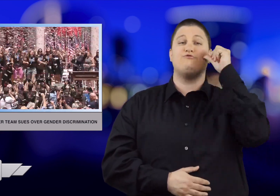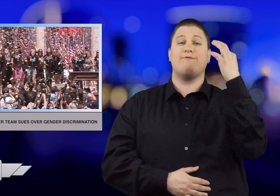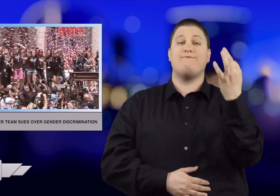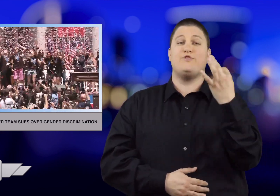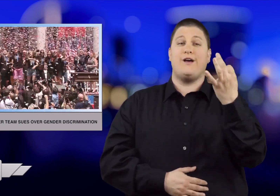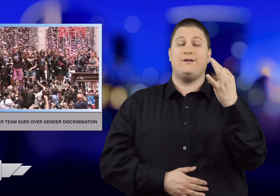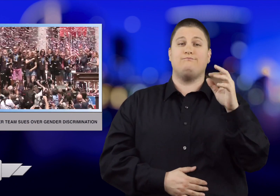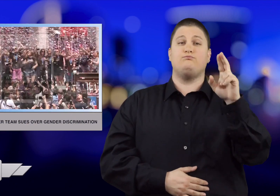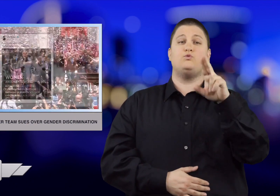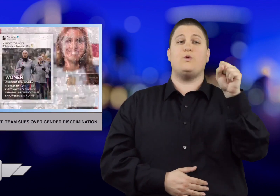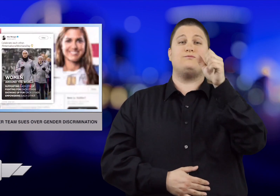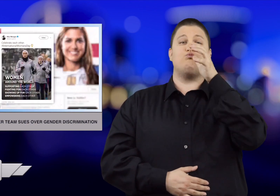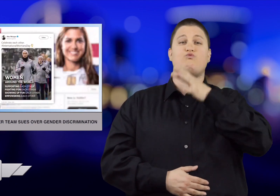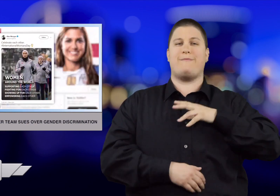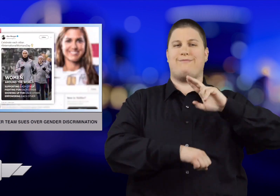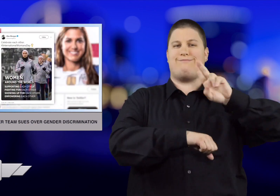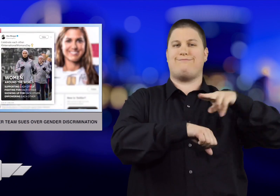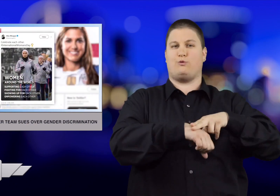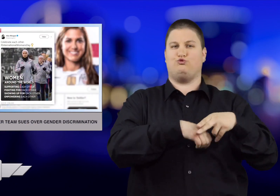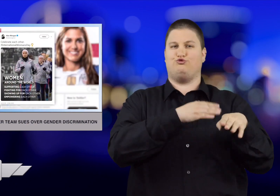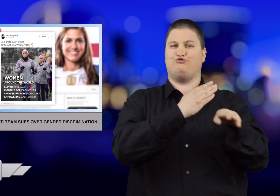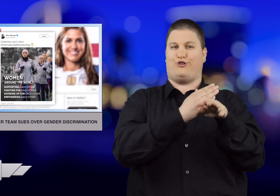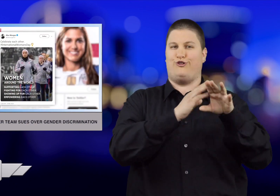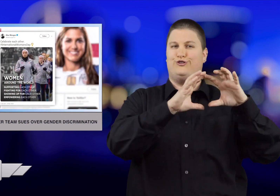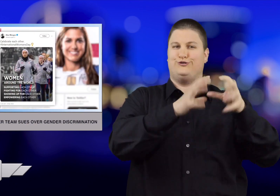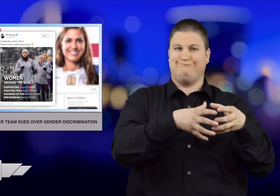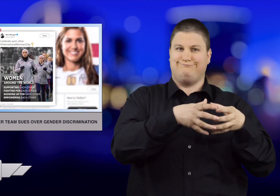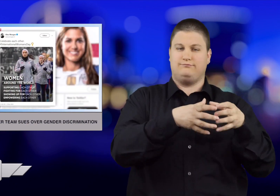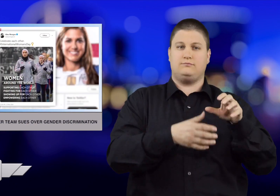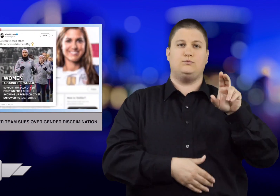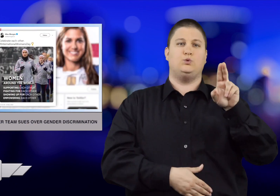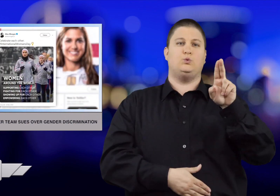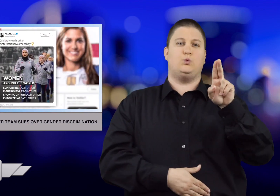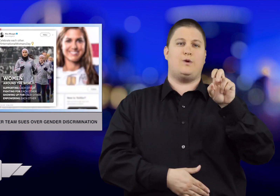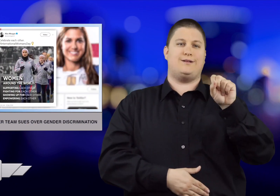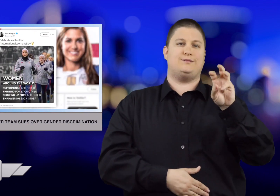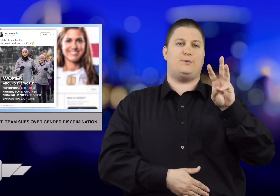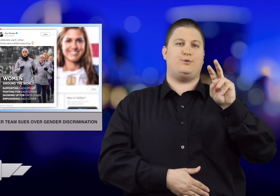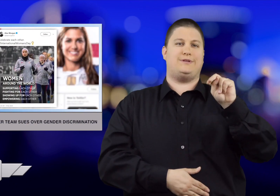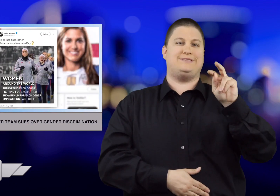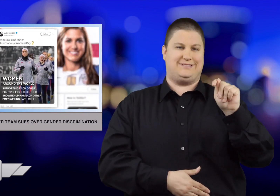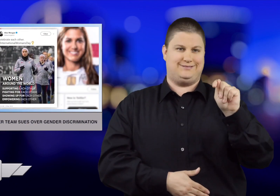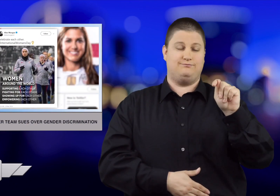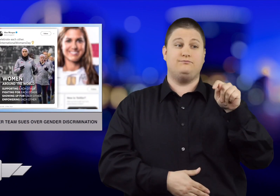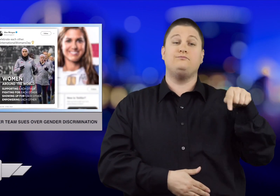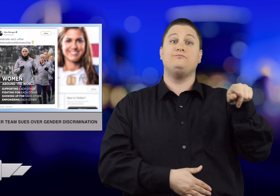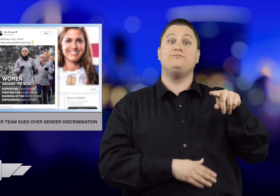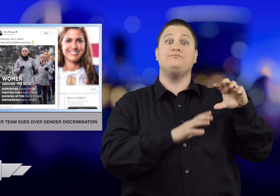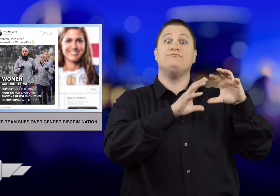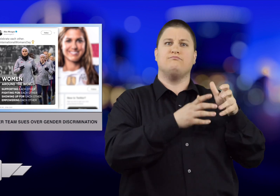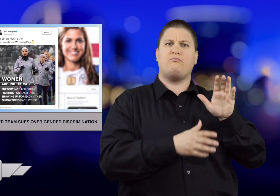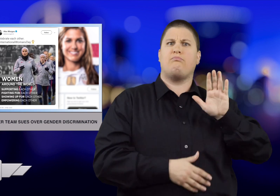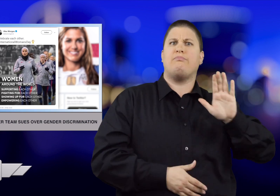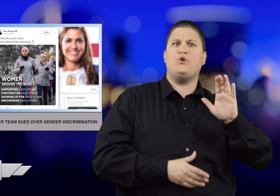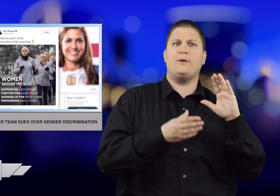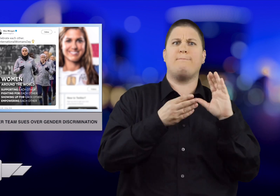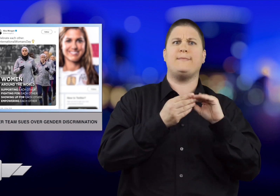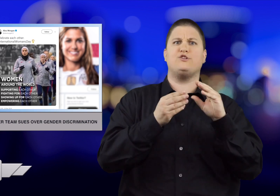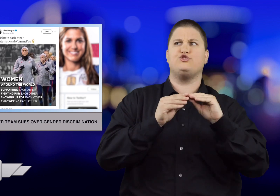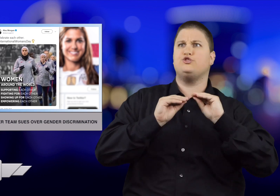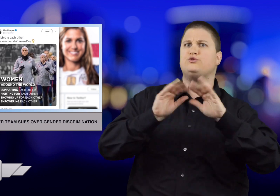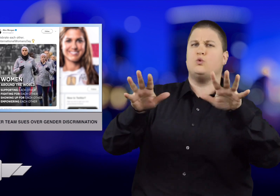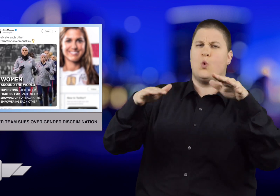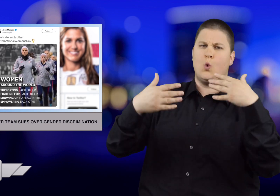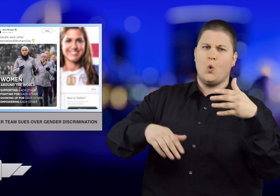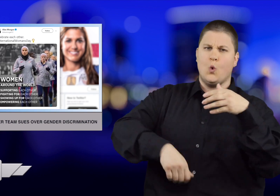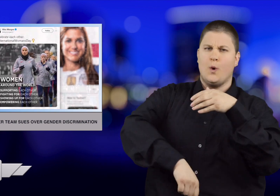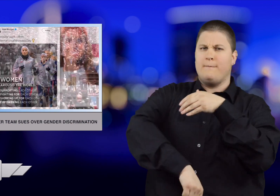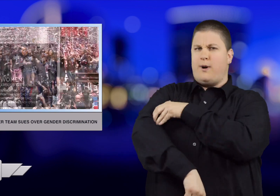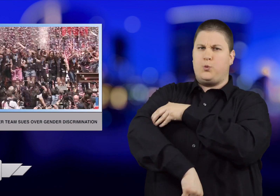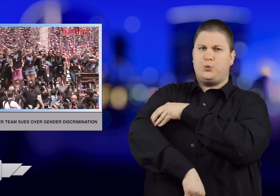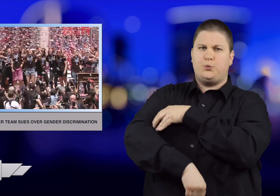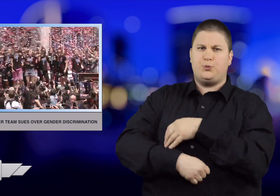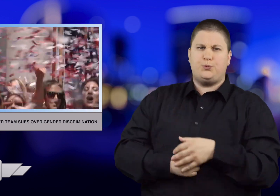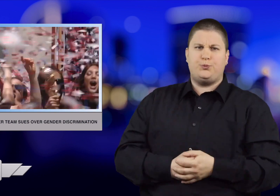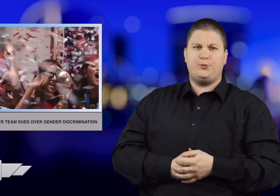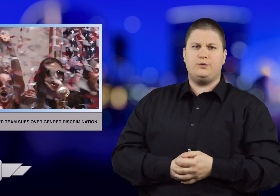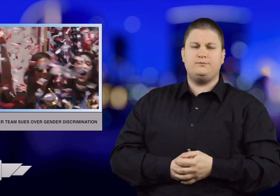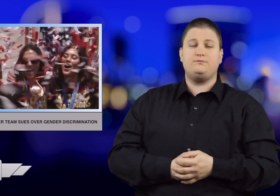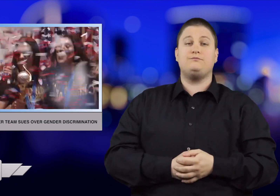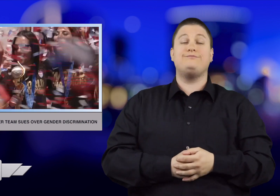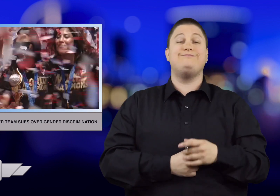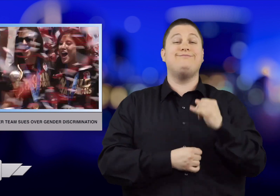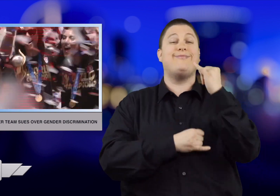The US women's national soccer team sent a powerful message Friday.